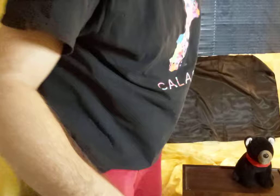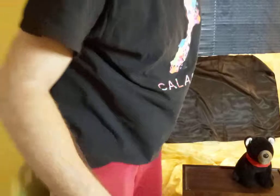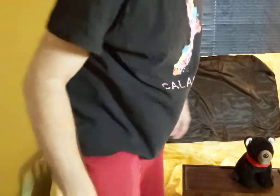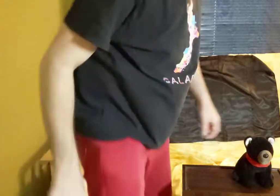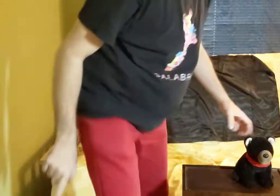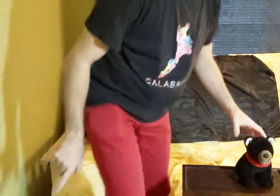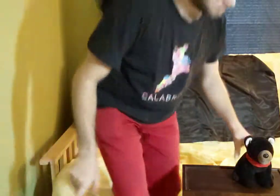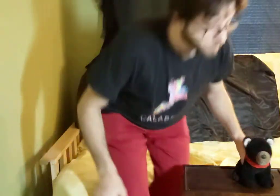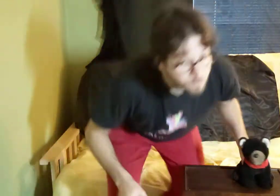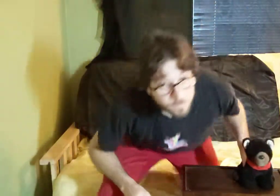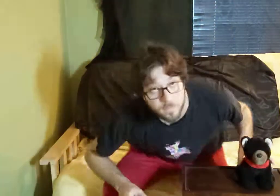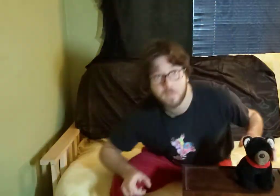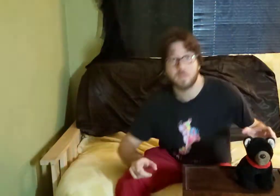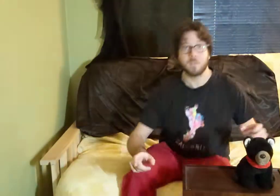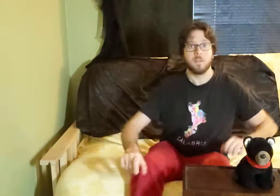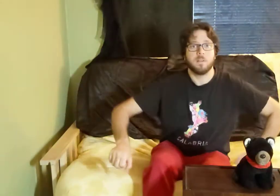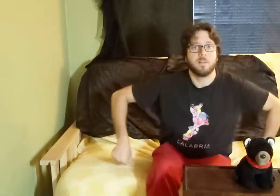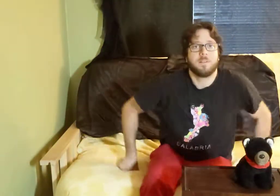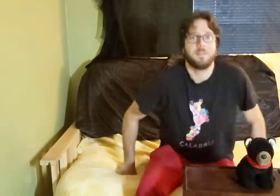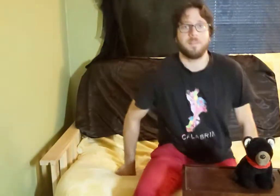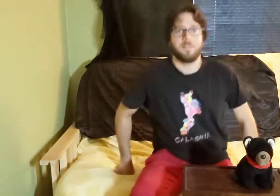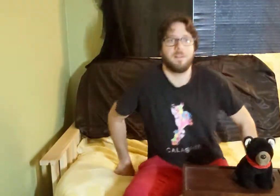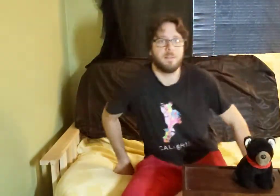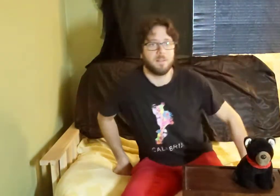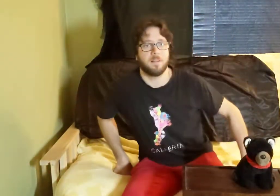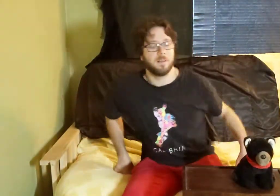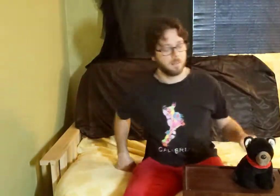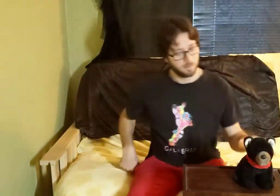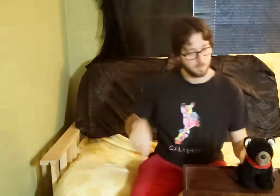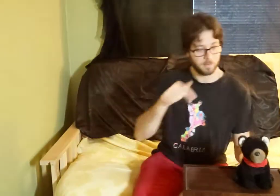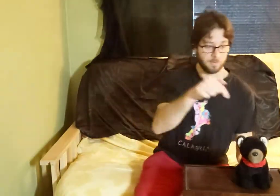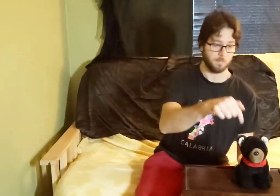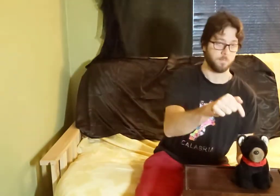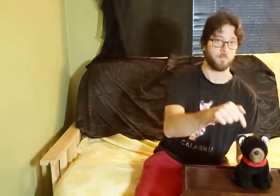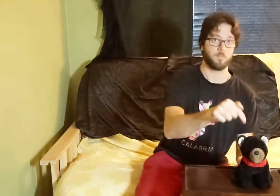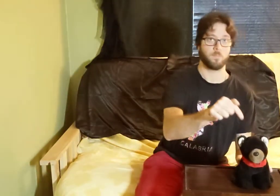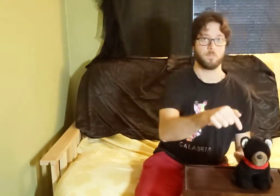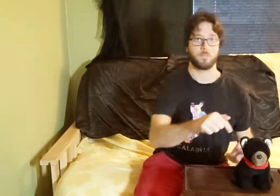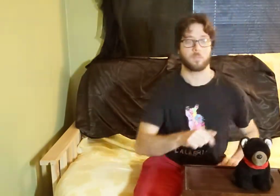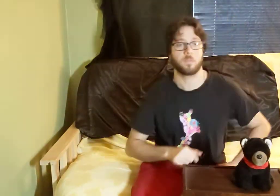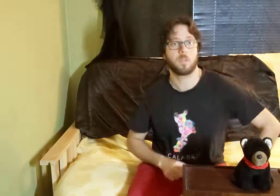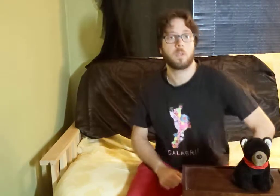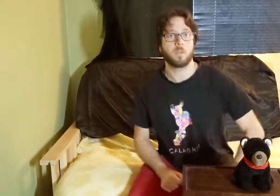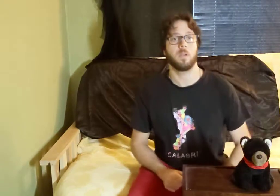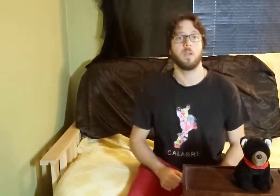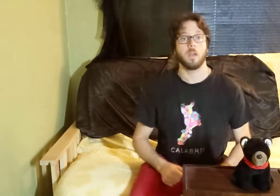ASL Glossed in English (this is not bad English, it's badly signed ASL) IX-bearaldo++[assuming role]